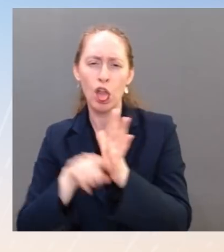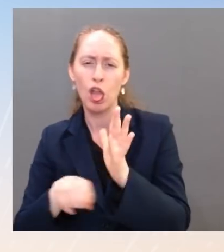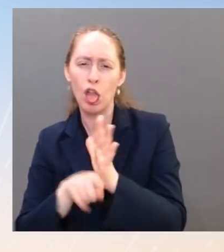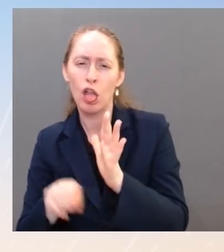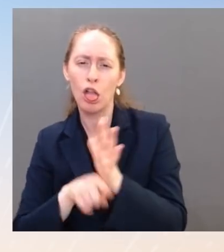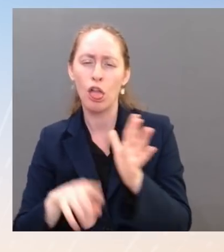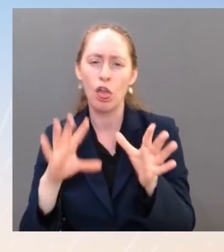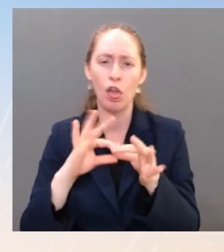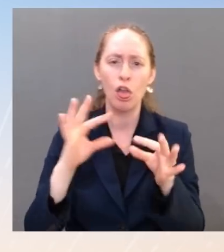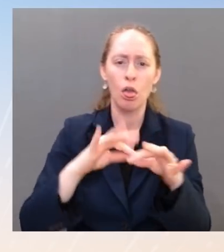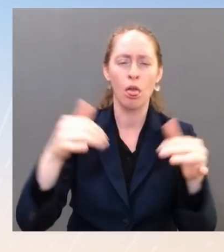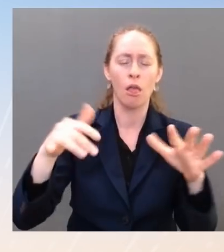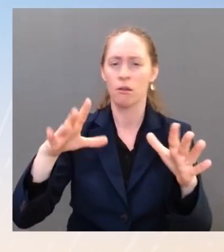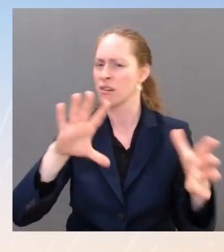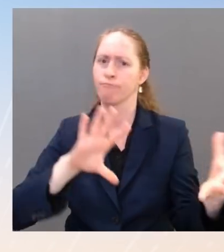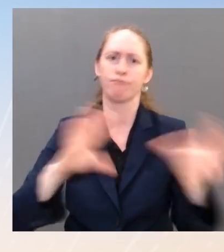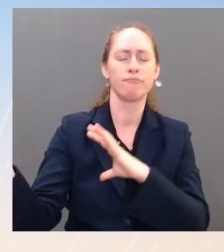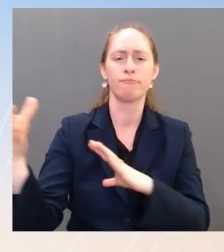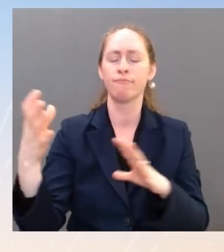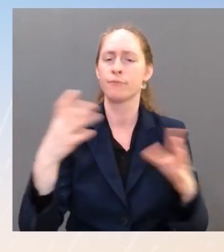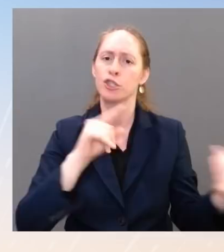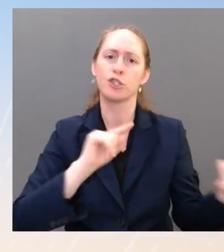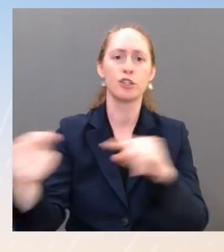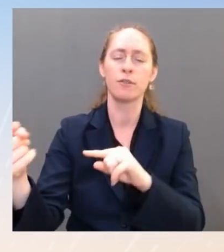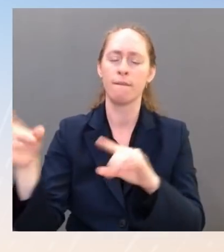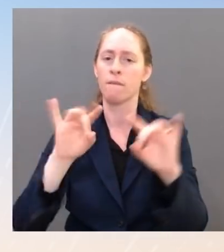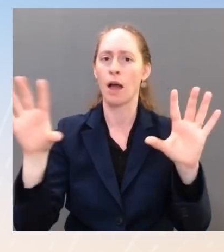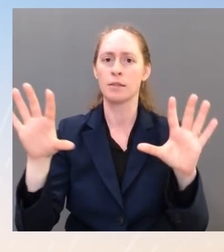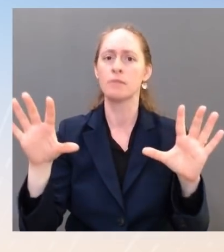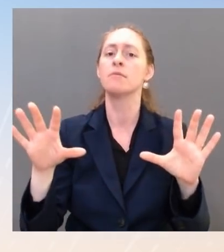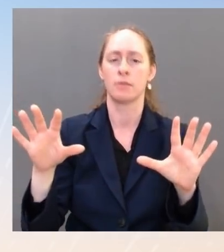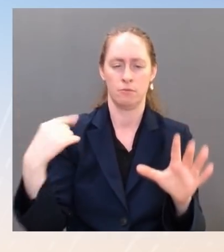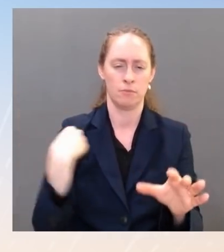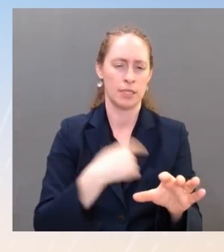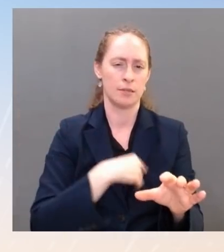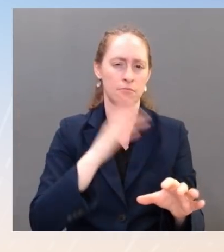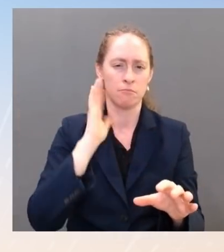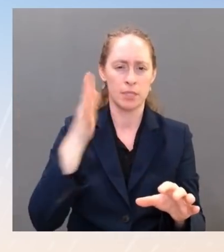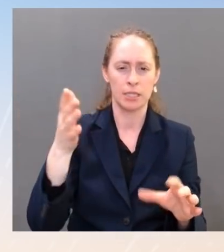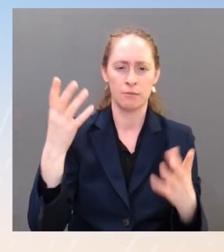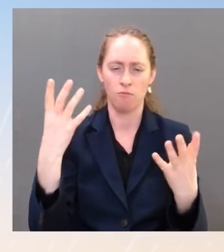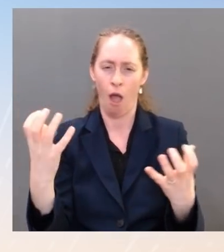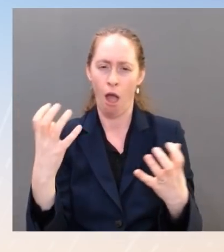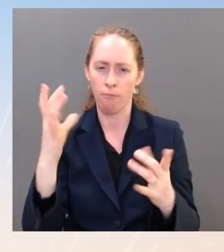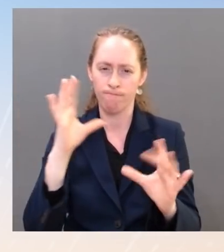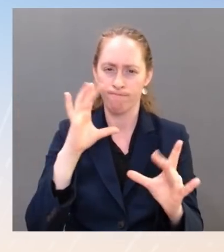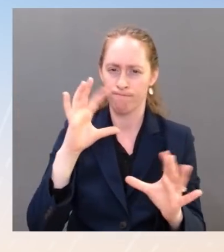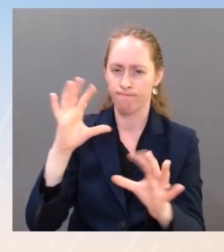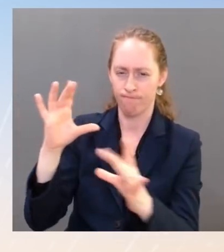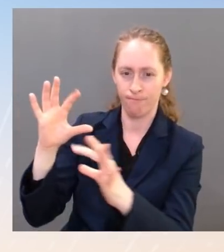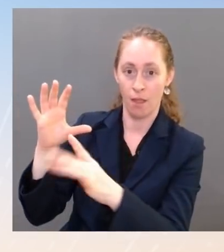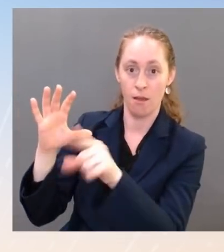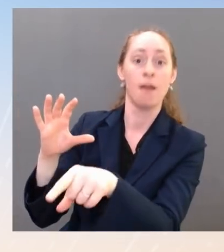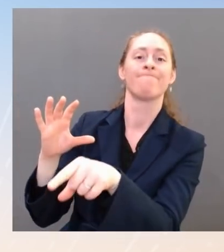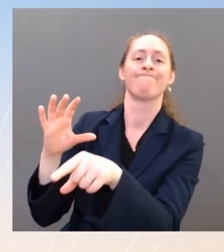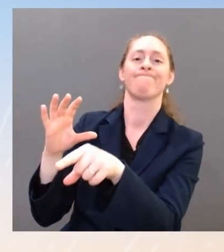identifying domestic violent extremism as a national priority area. We have distributed those funds